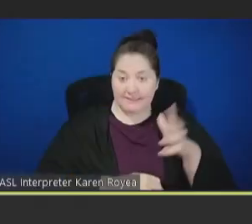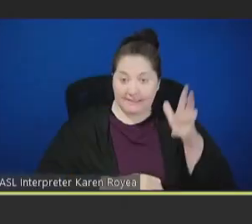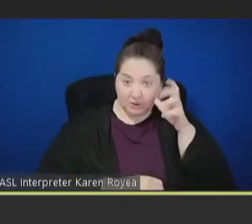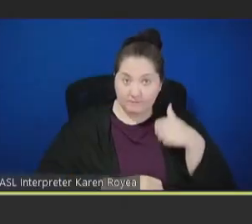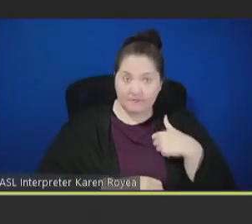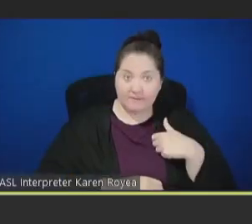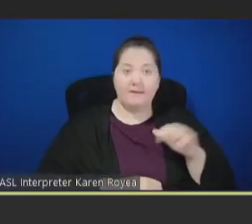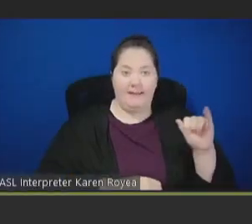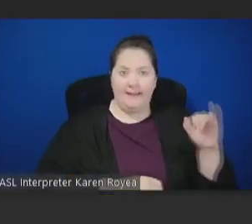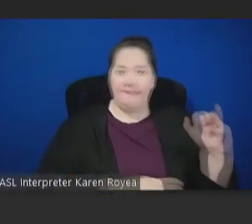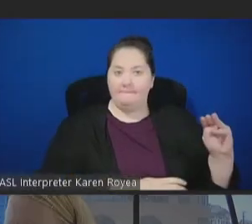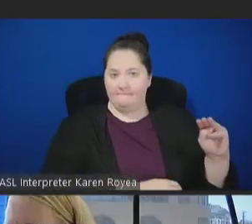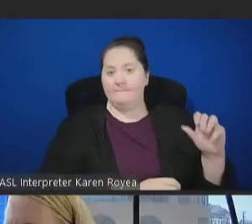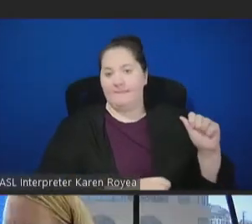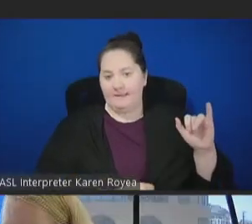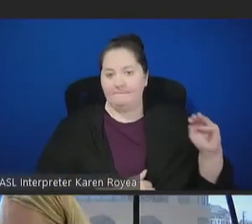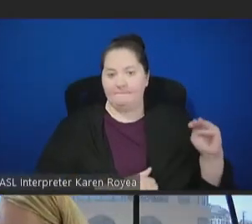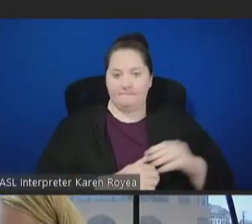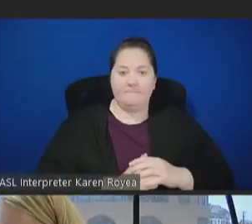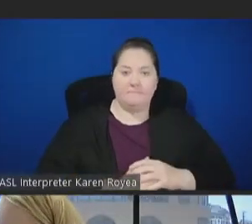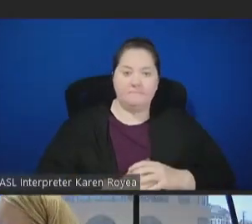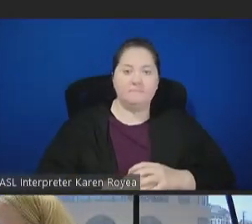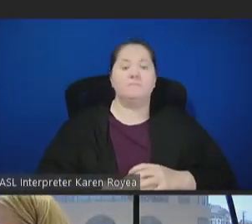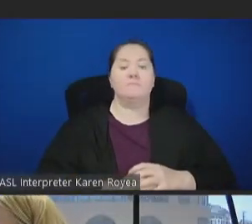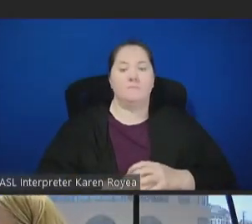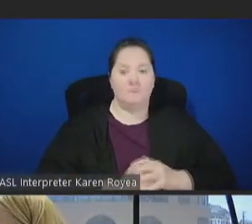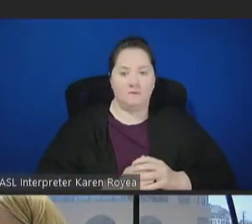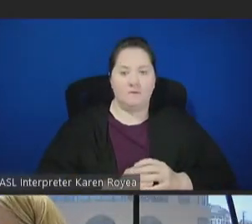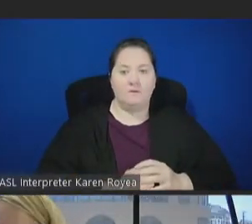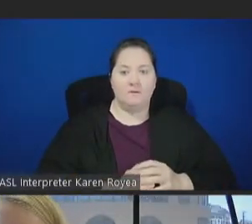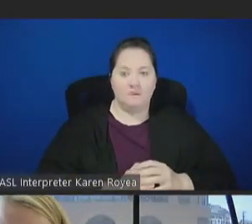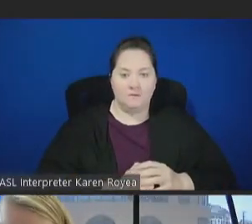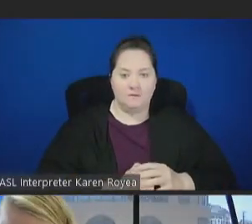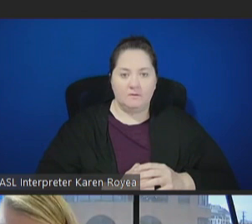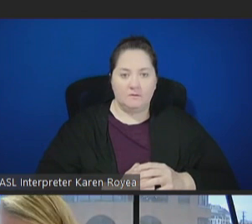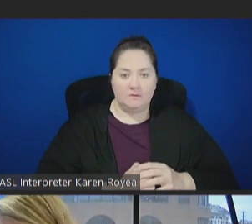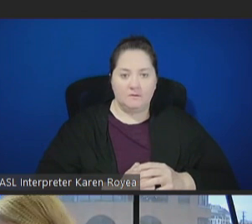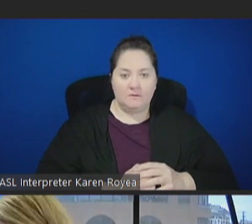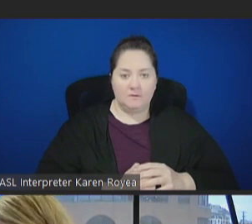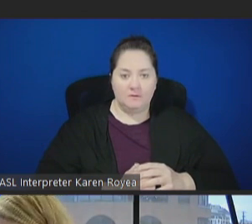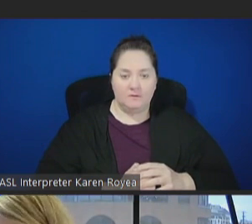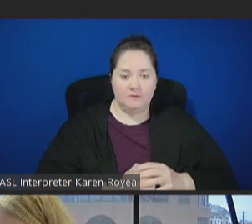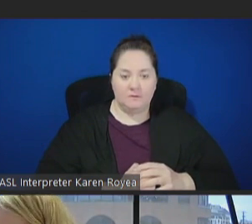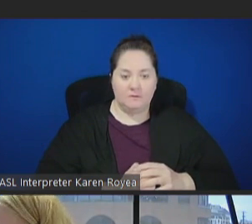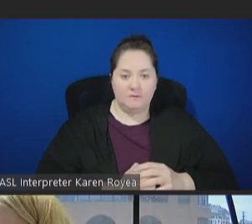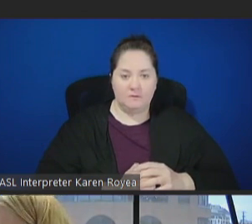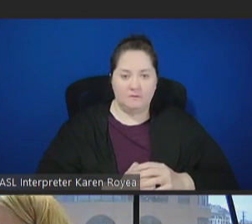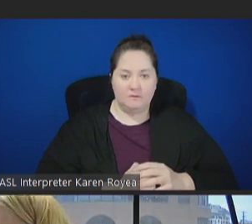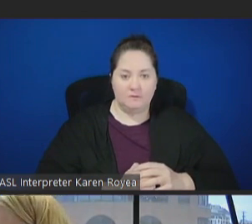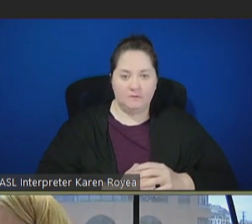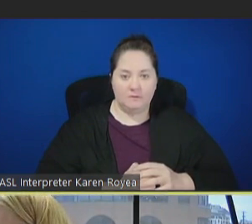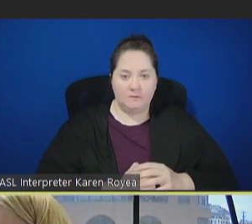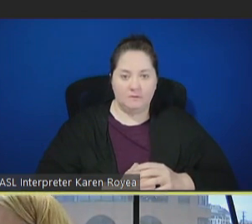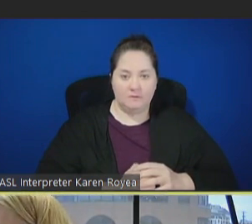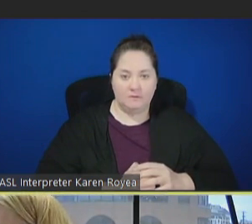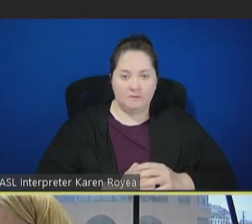Robert Hopkins: I hear you, Claire, loud and clear. Claire Hannon: Okay. Robert Hopkins: There you are. Claire Hannon: Let me find my update.